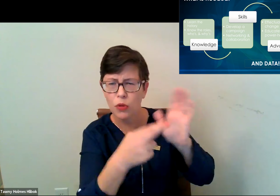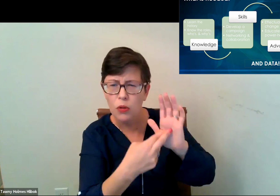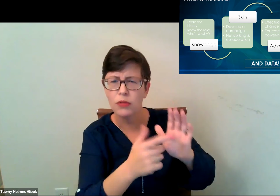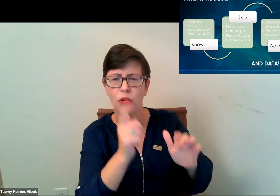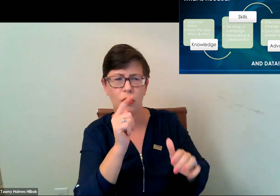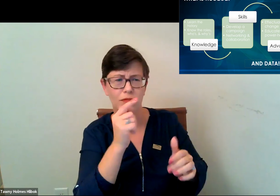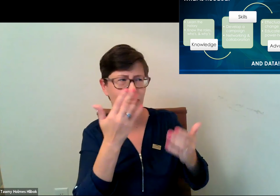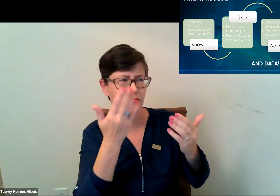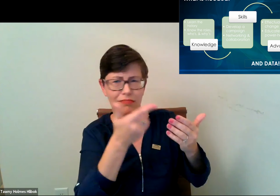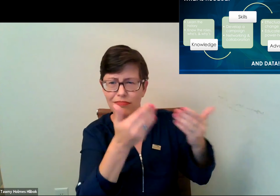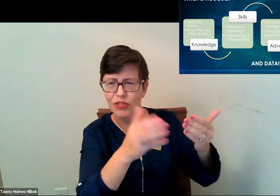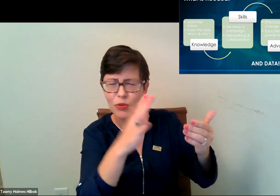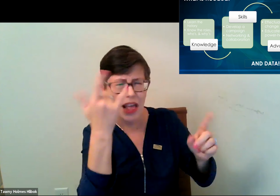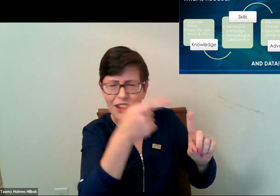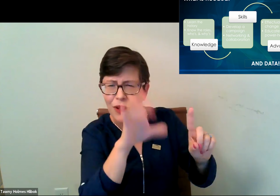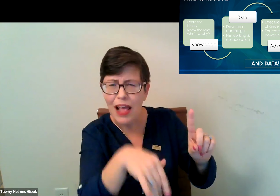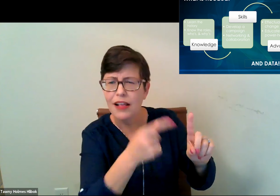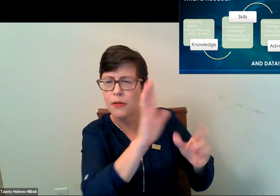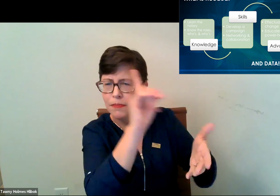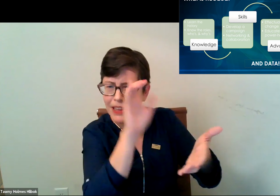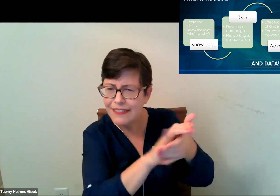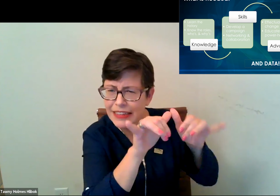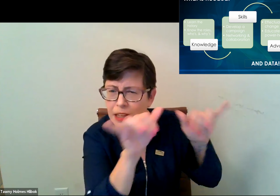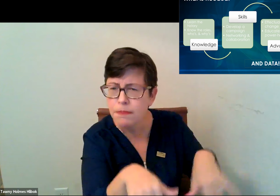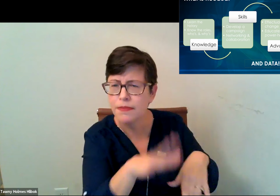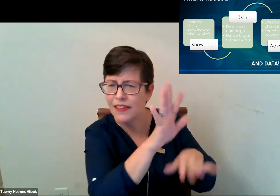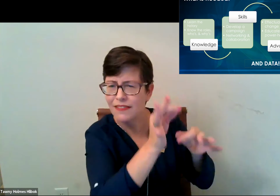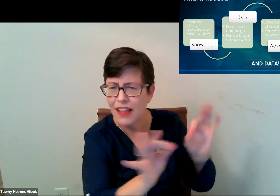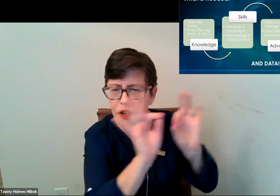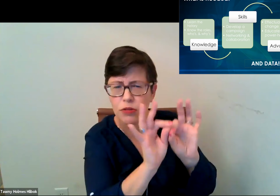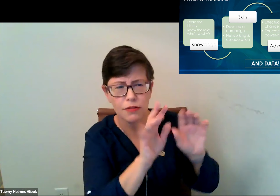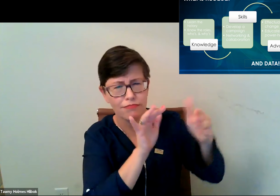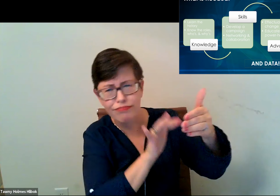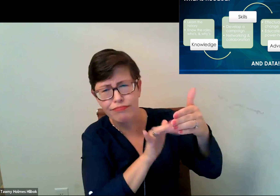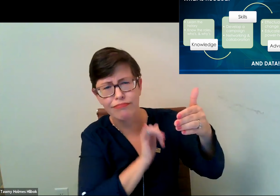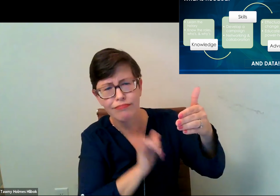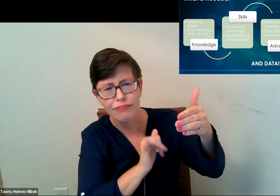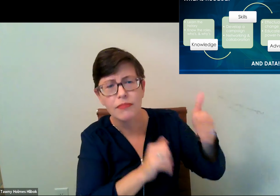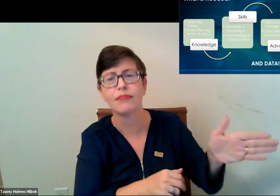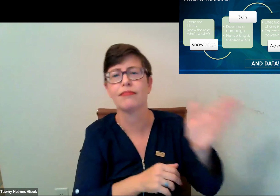Look at studies systems in place and understand why those belief systems are there, why those